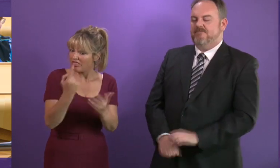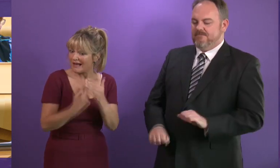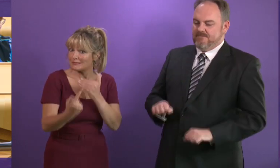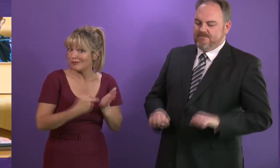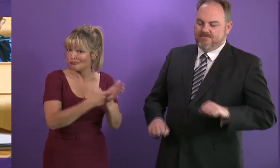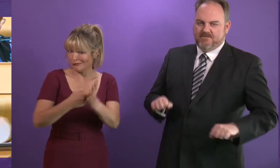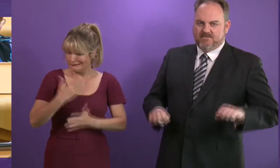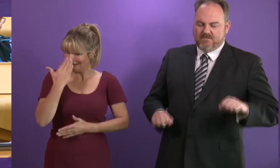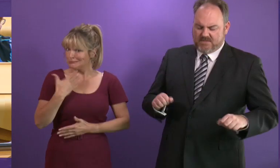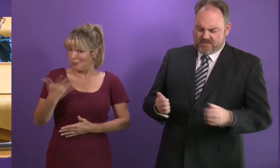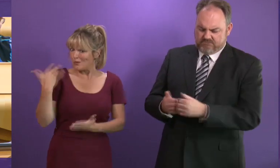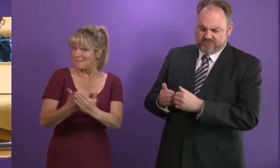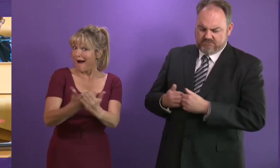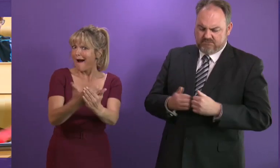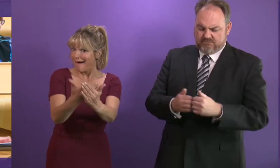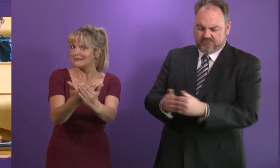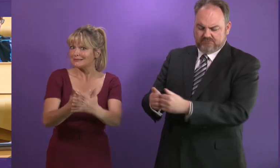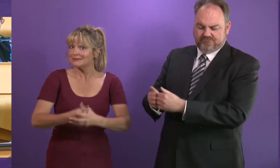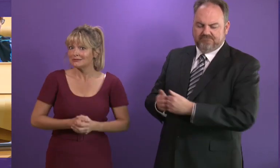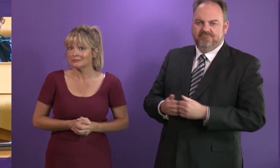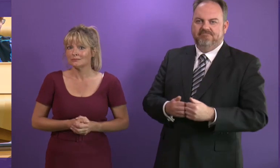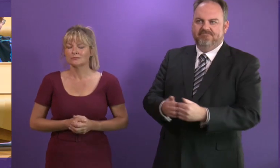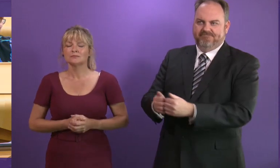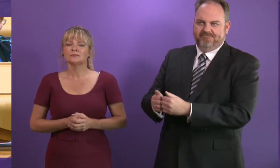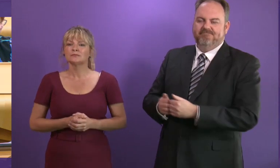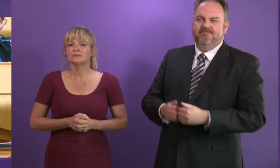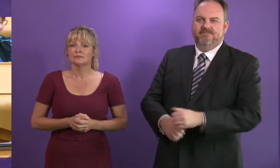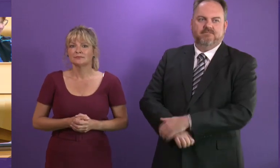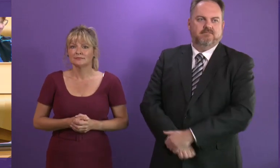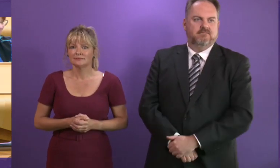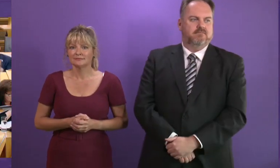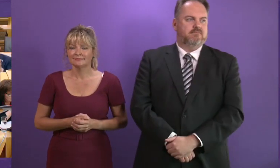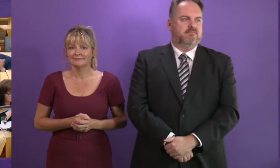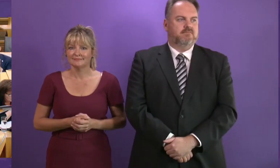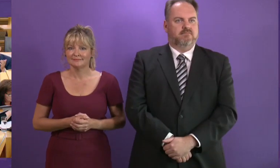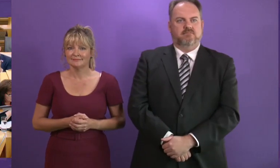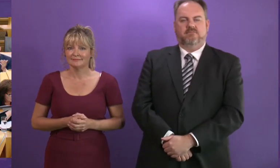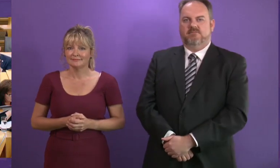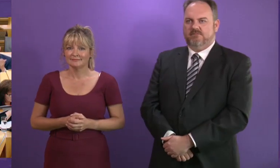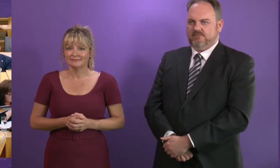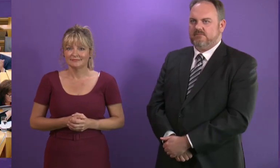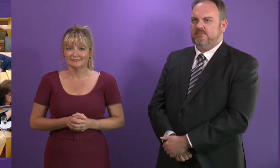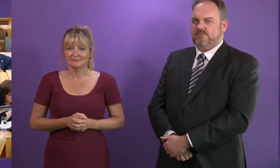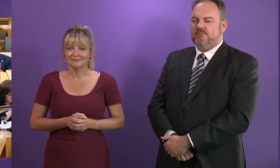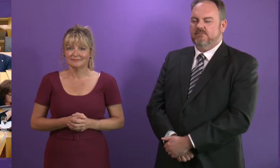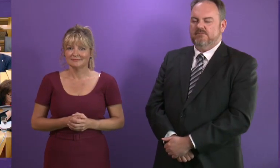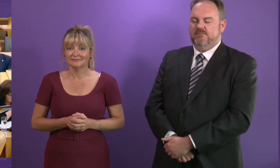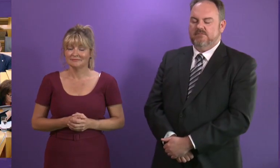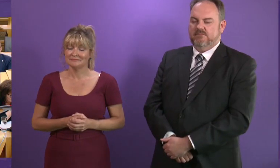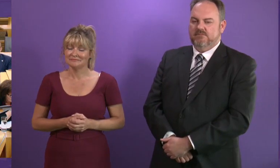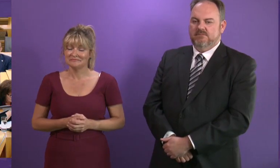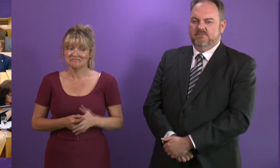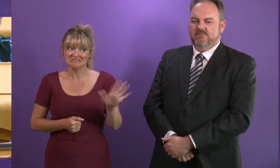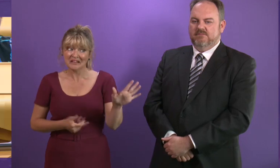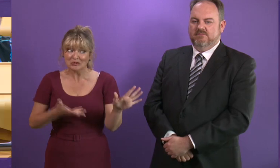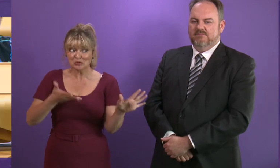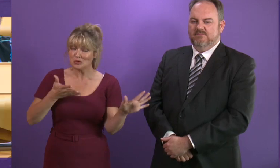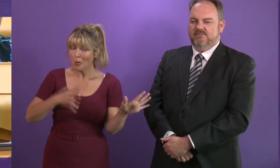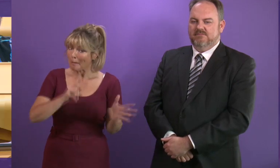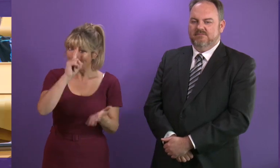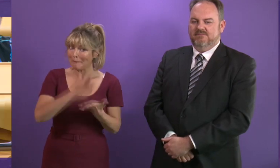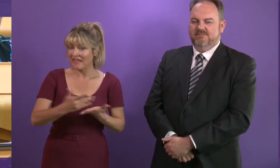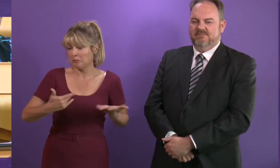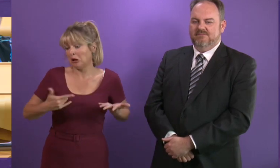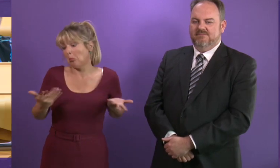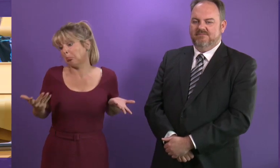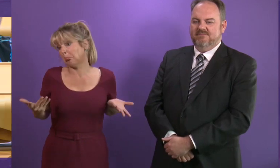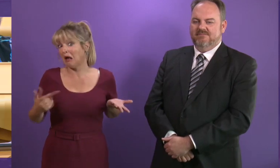If members do not want to take my word for that, all I can do is quote polling expert